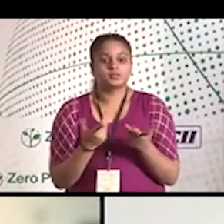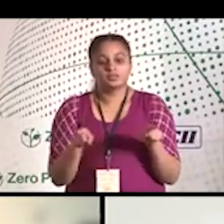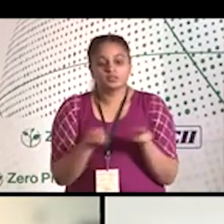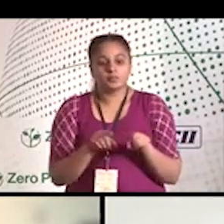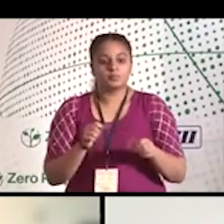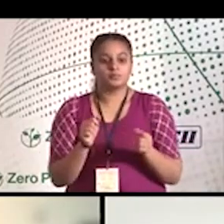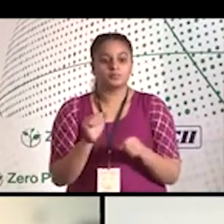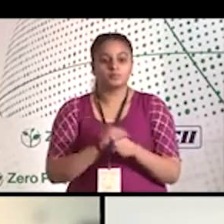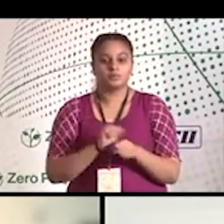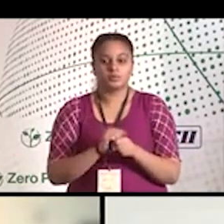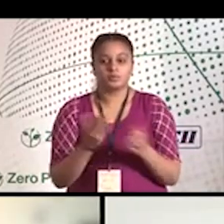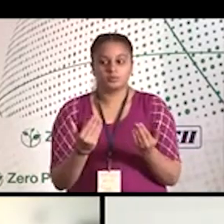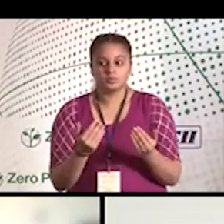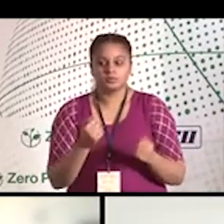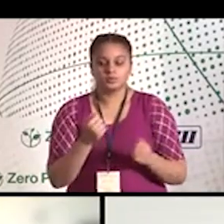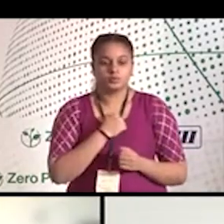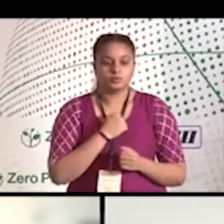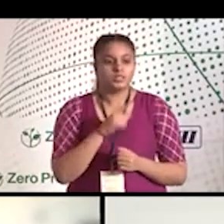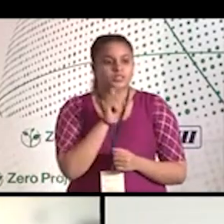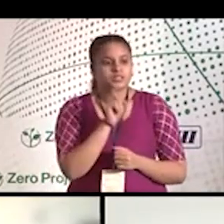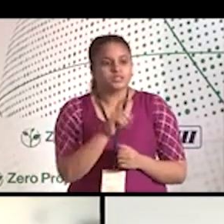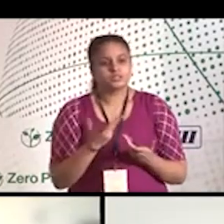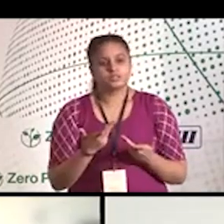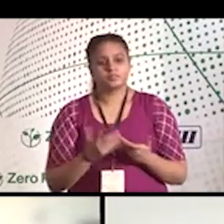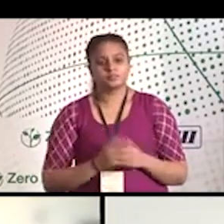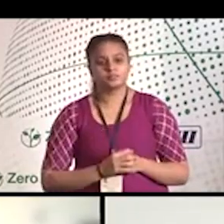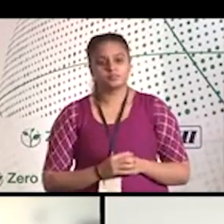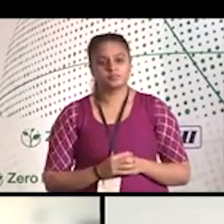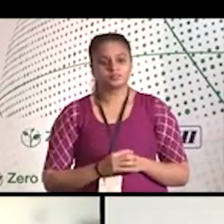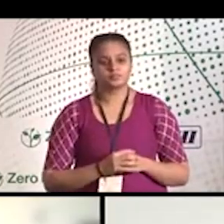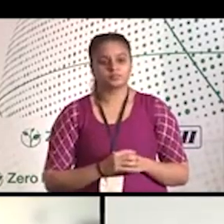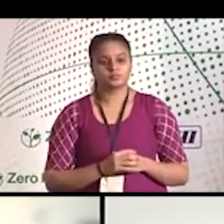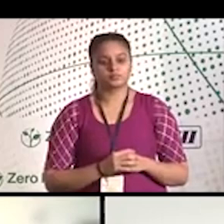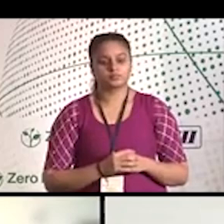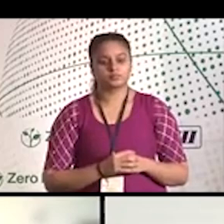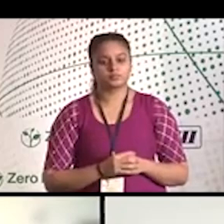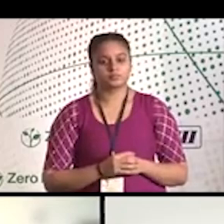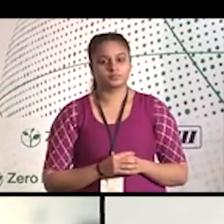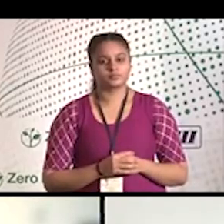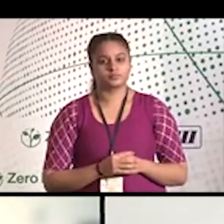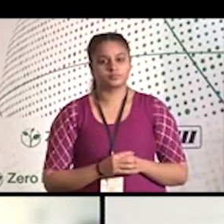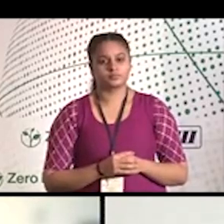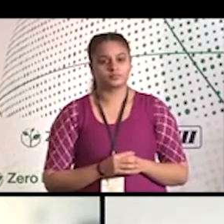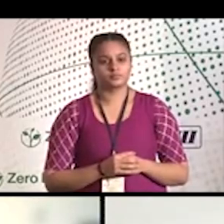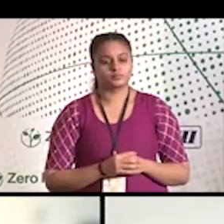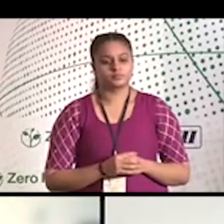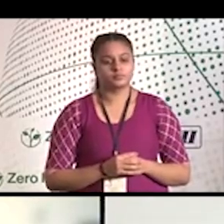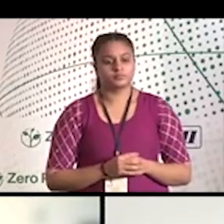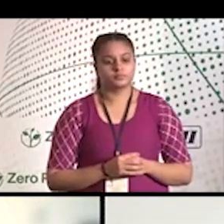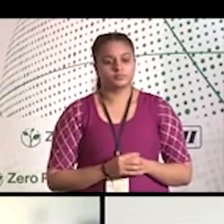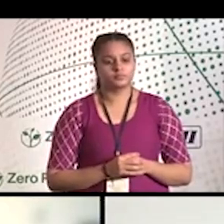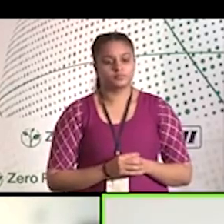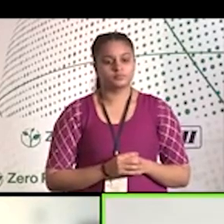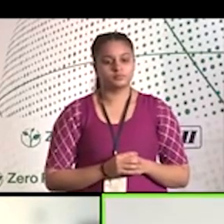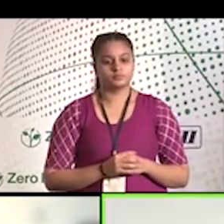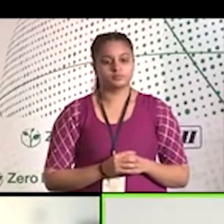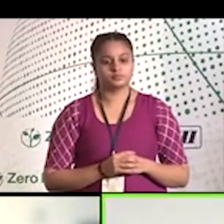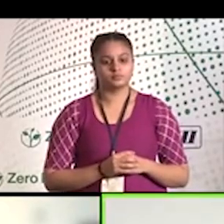But Anyway, I'll stop there. I'm happy to share more if you're interested, but hopefully that answers your question. Absolutely does.